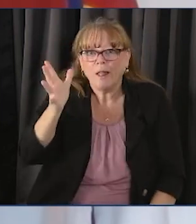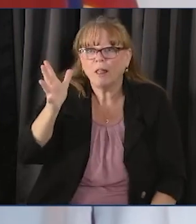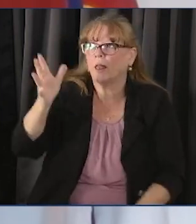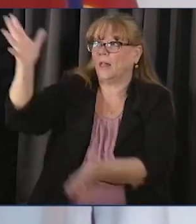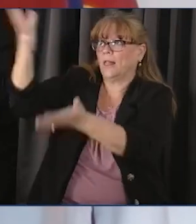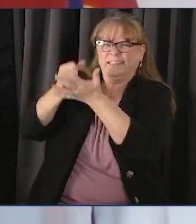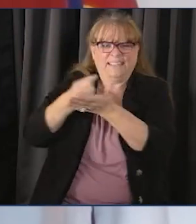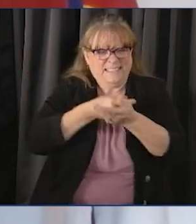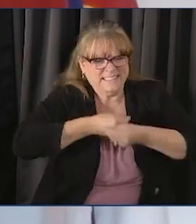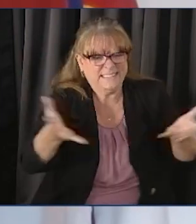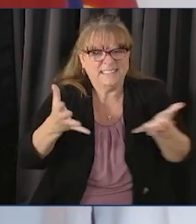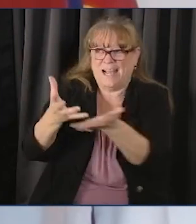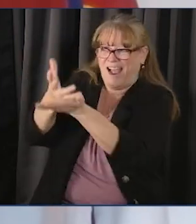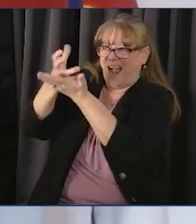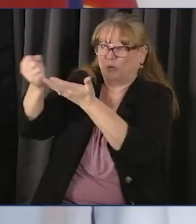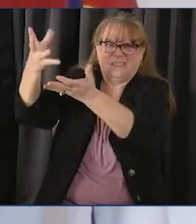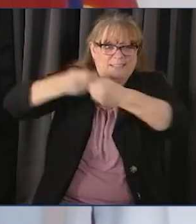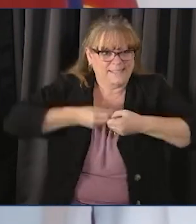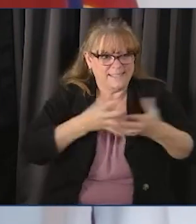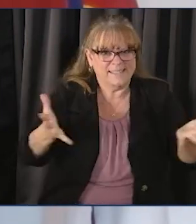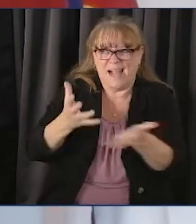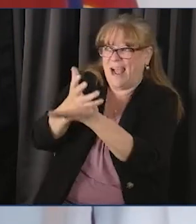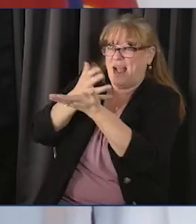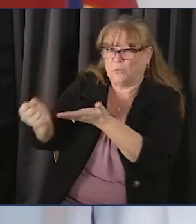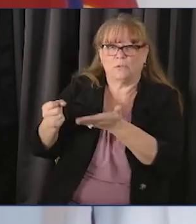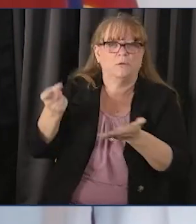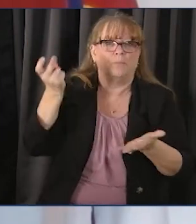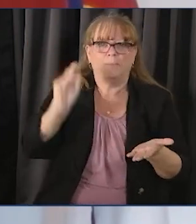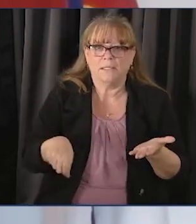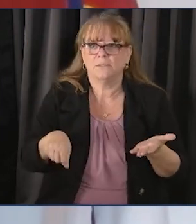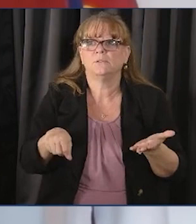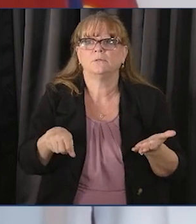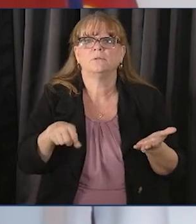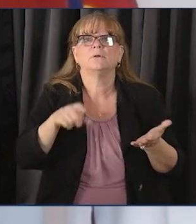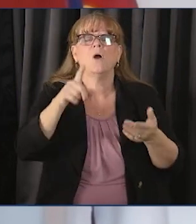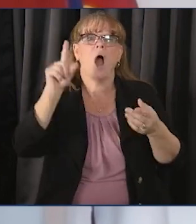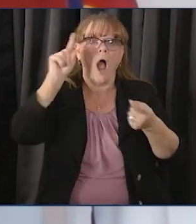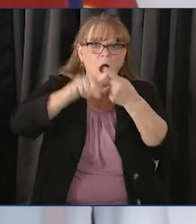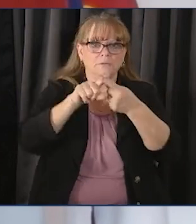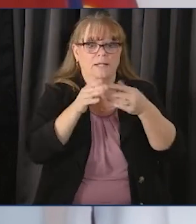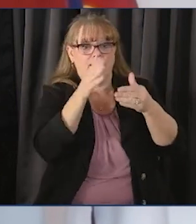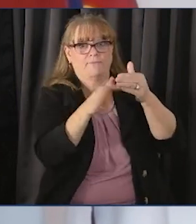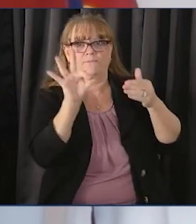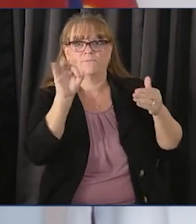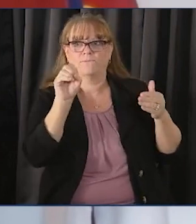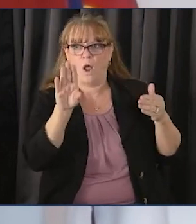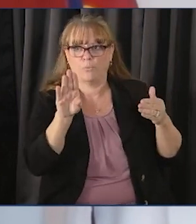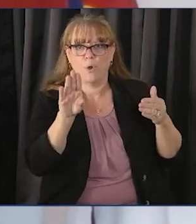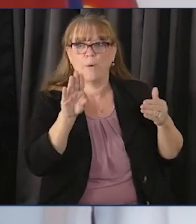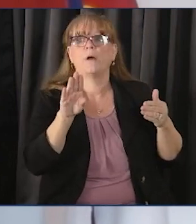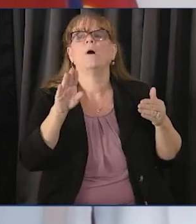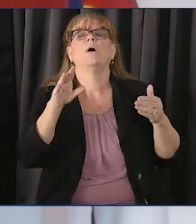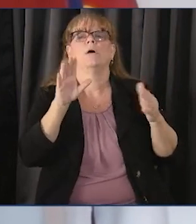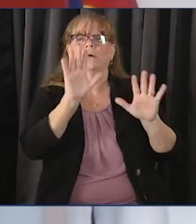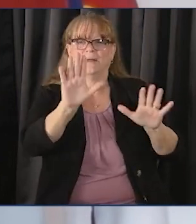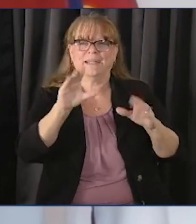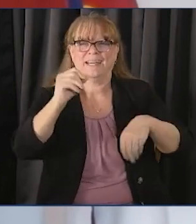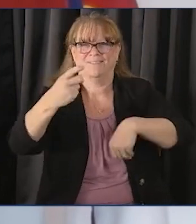levels to get everyone who wants it over age 70 vaccinated. We're hoping the supplies increase if they will, it'll happen faster.